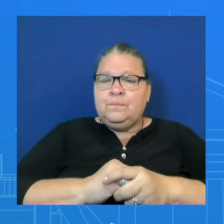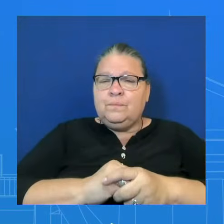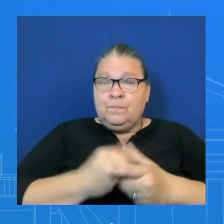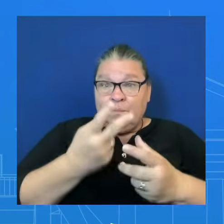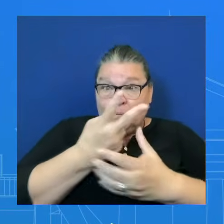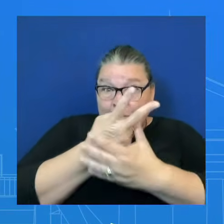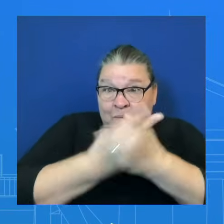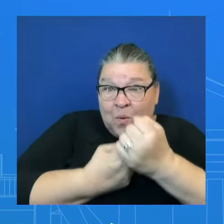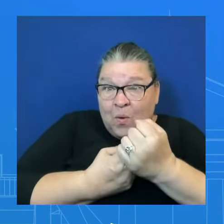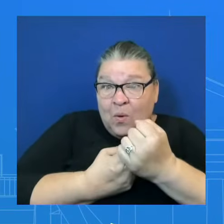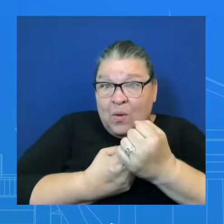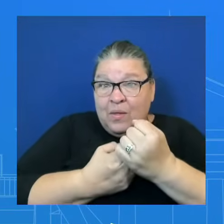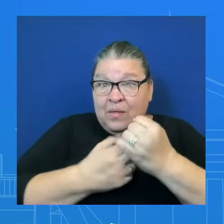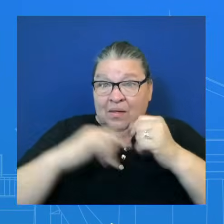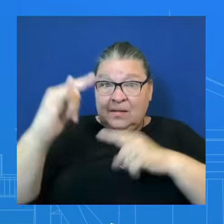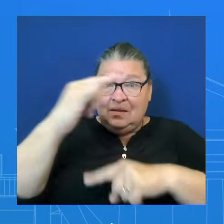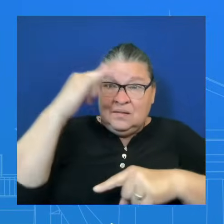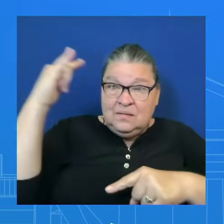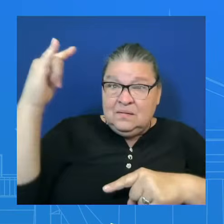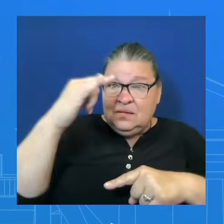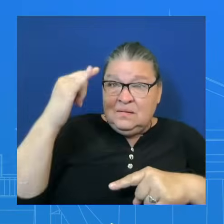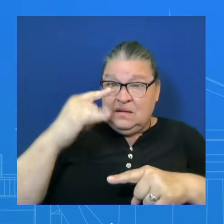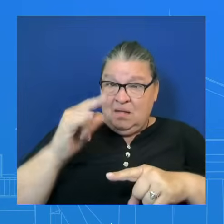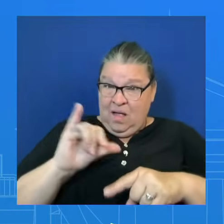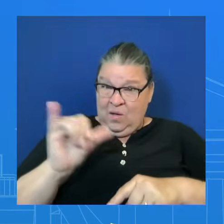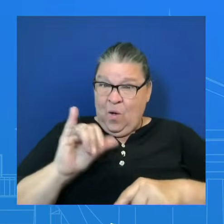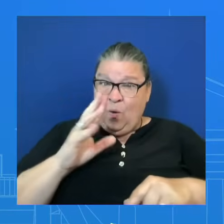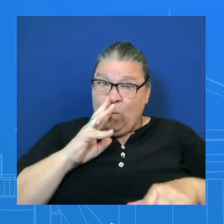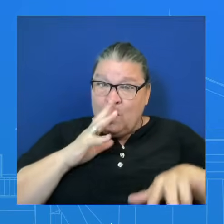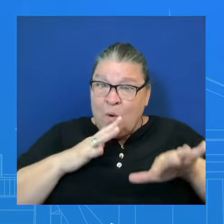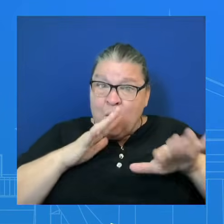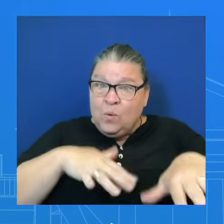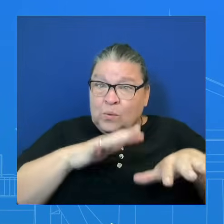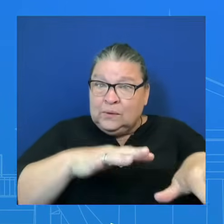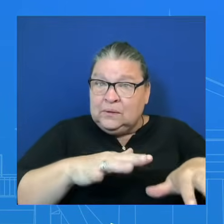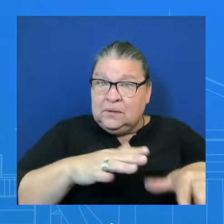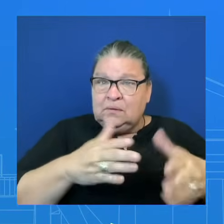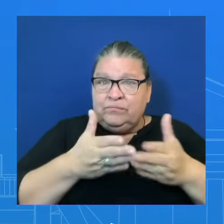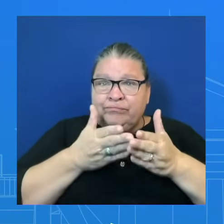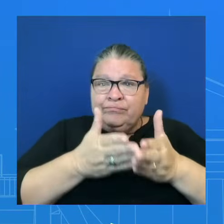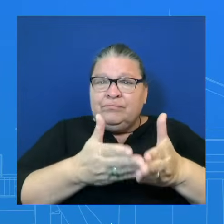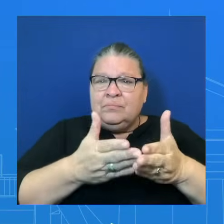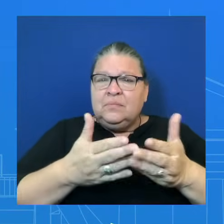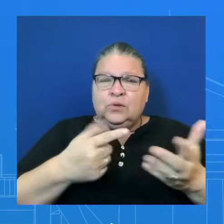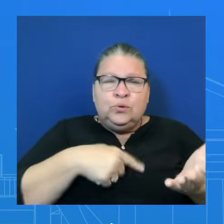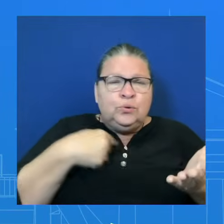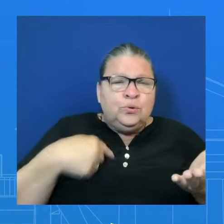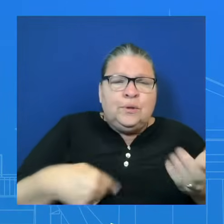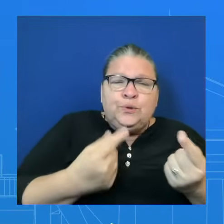but I sure would like to hear Beijing justify what they're doing.